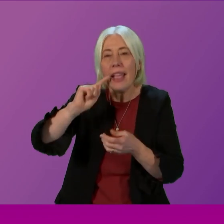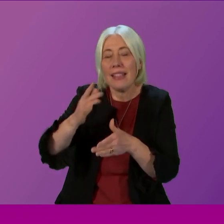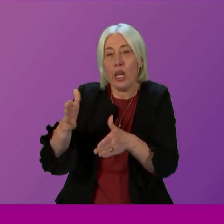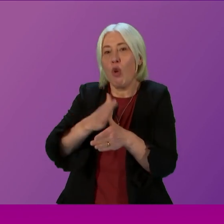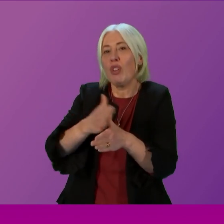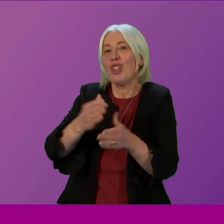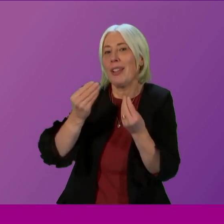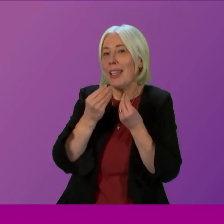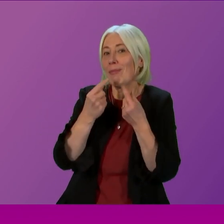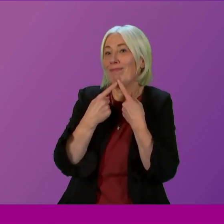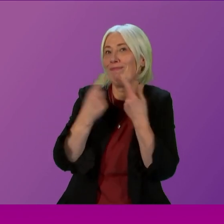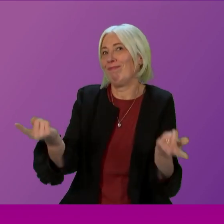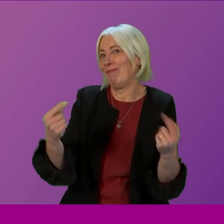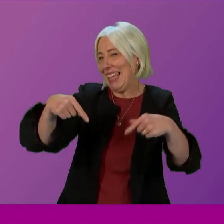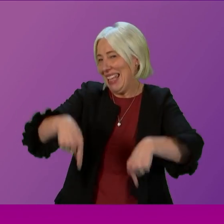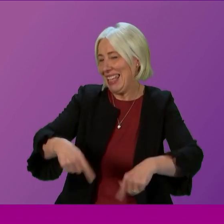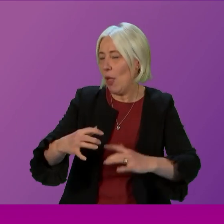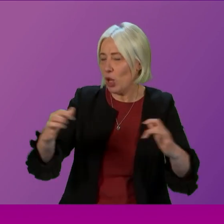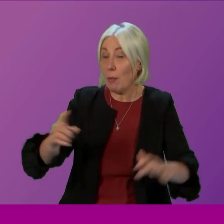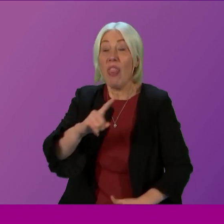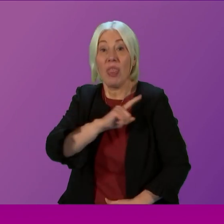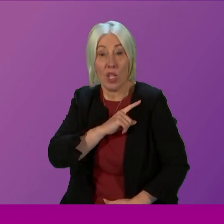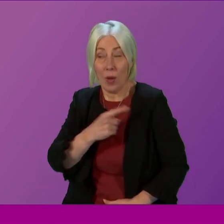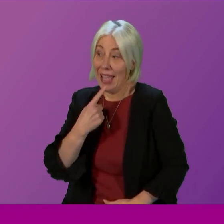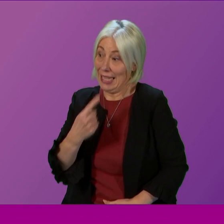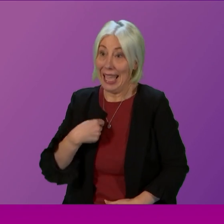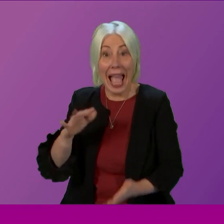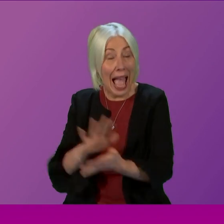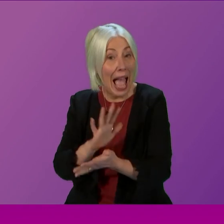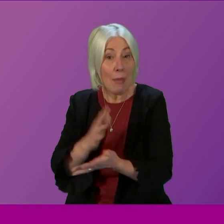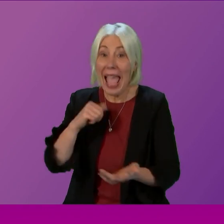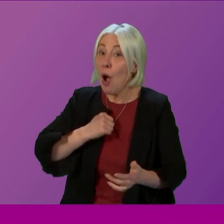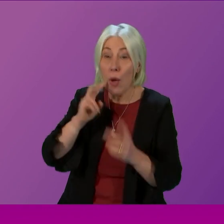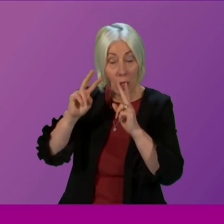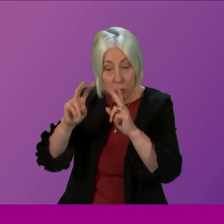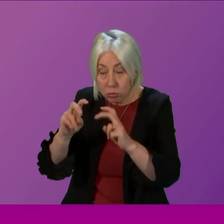before the chamber. That is why I always say that I am happy to look into individual cases.